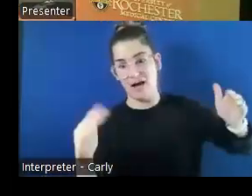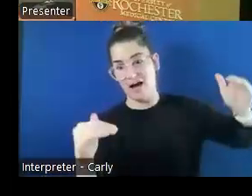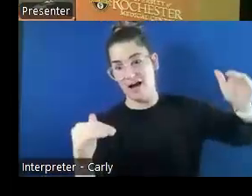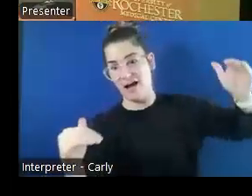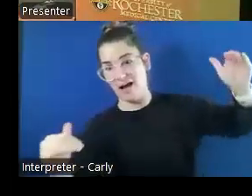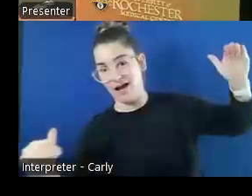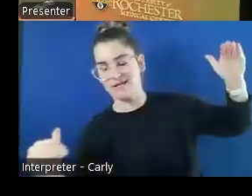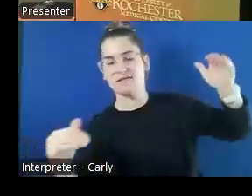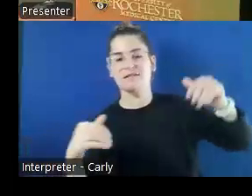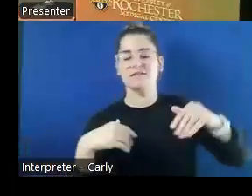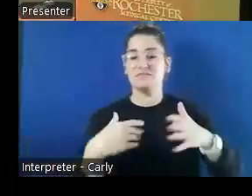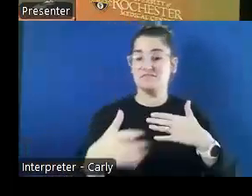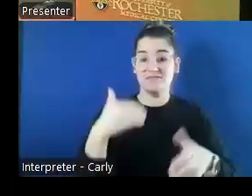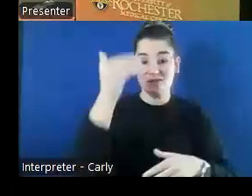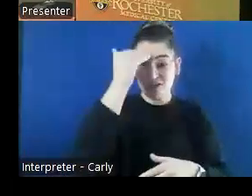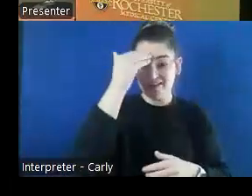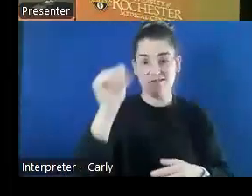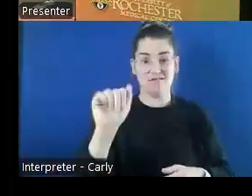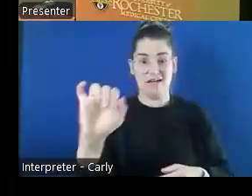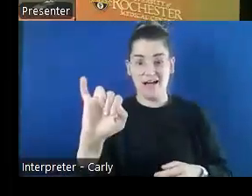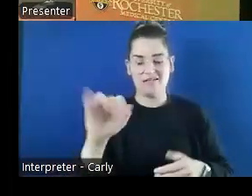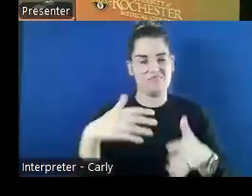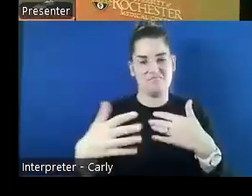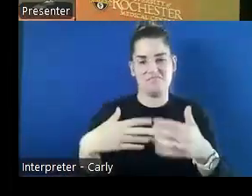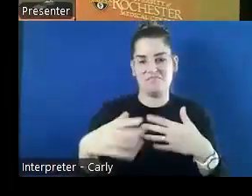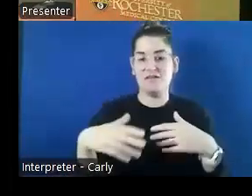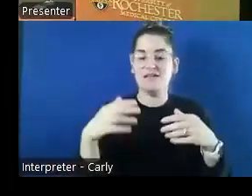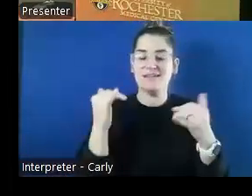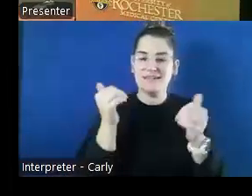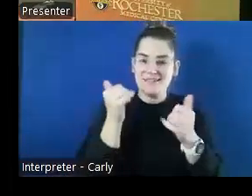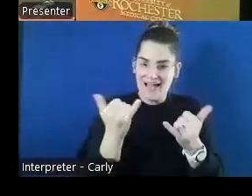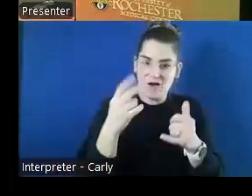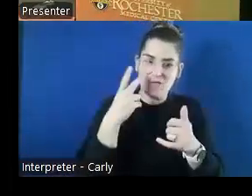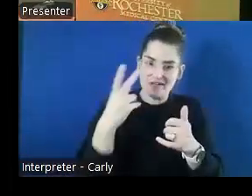that we're doing in both medicine and Psychiatry those silos continue and they're kind of getting